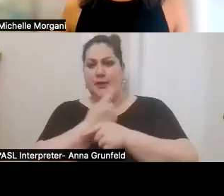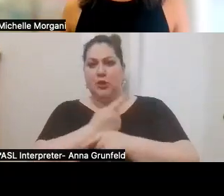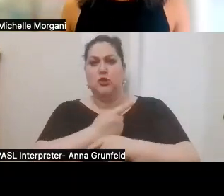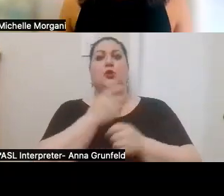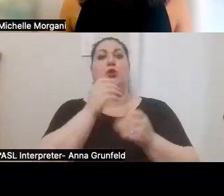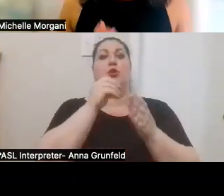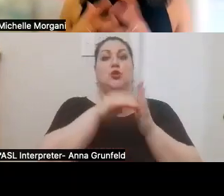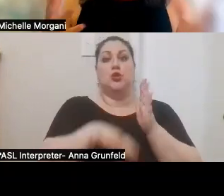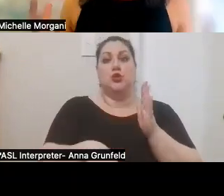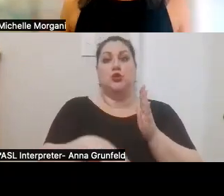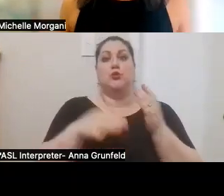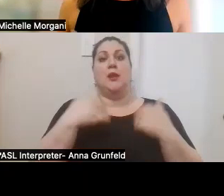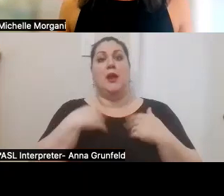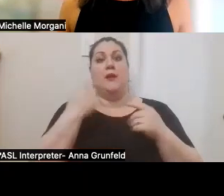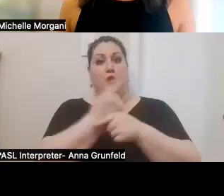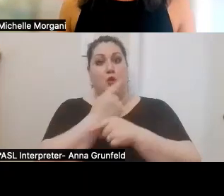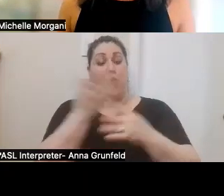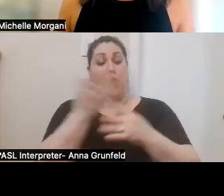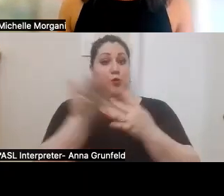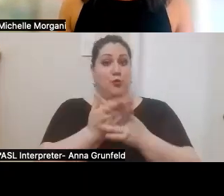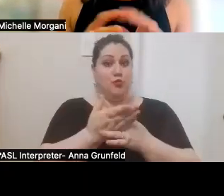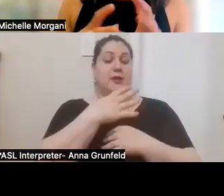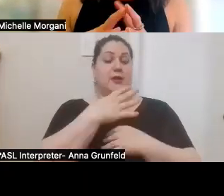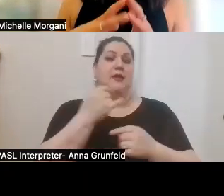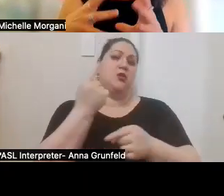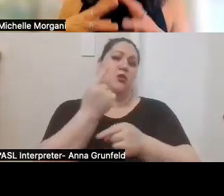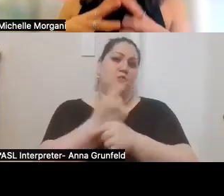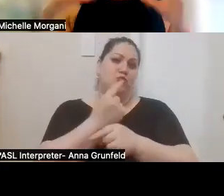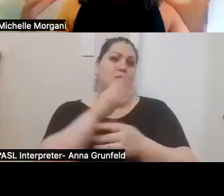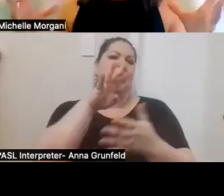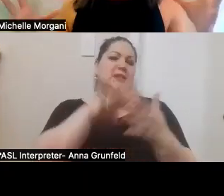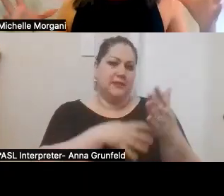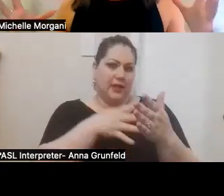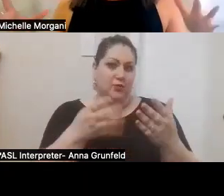So, this is a student who maybe we don't do a 40-hour week.